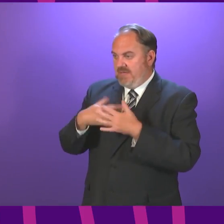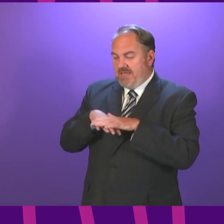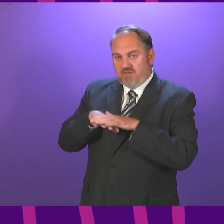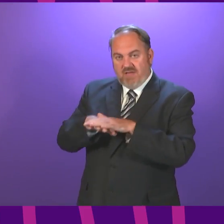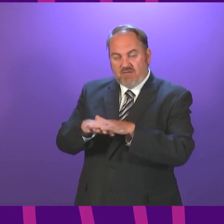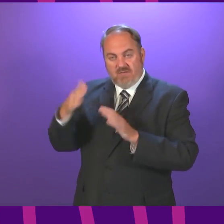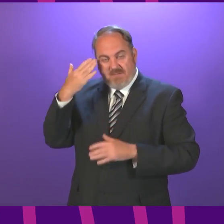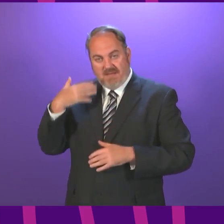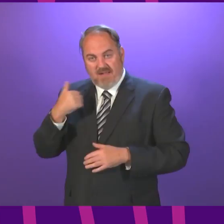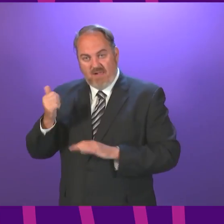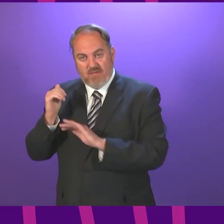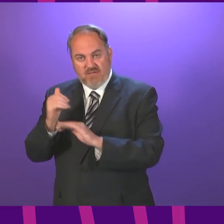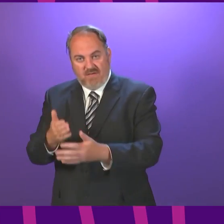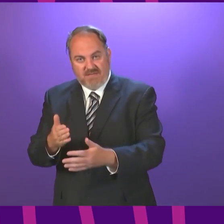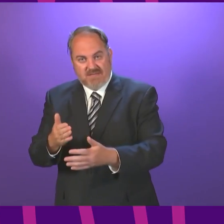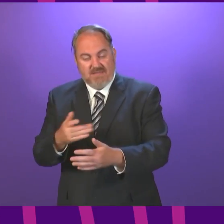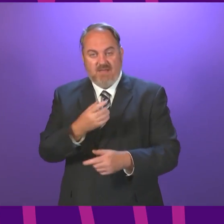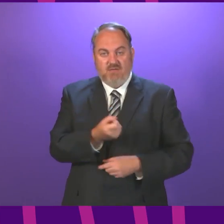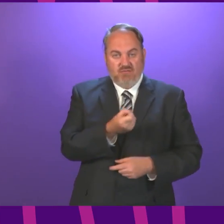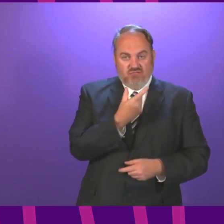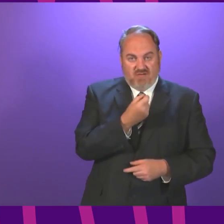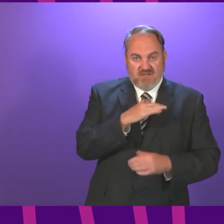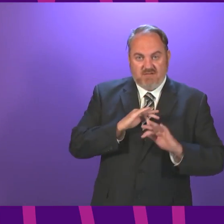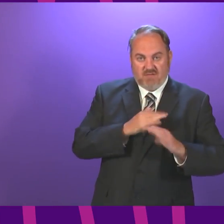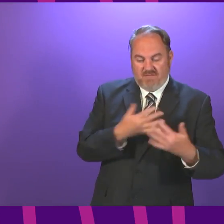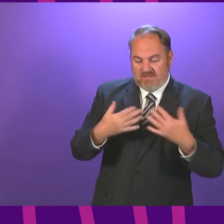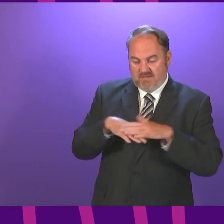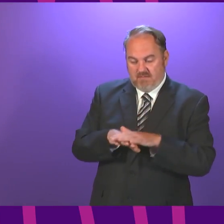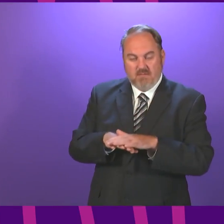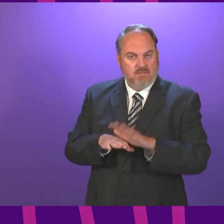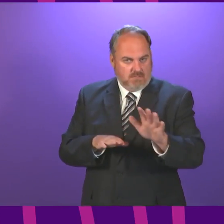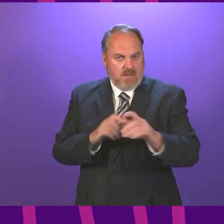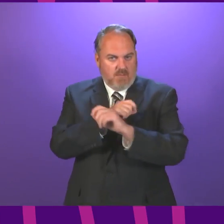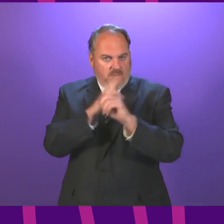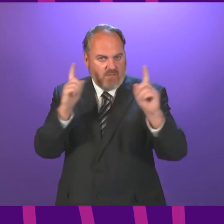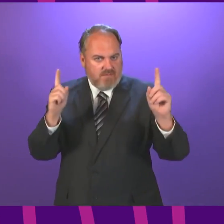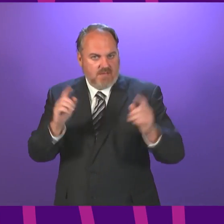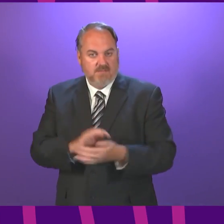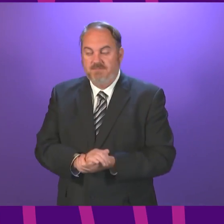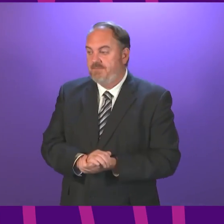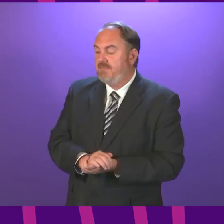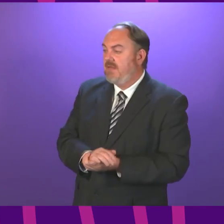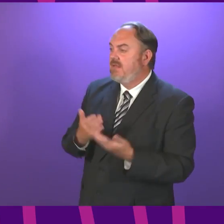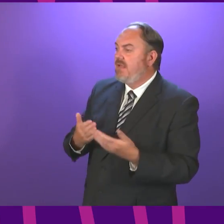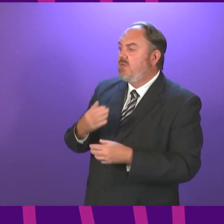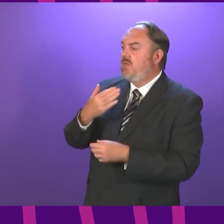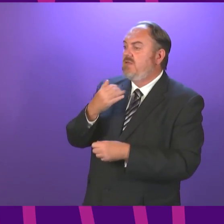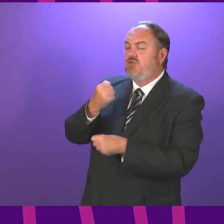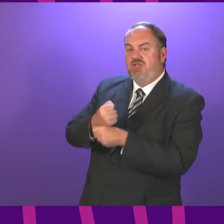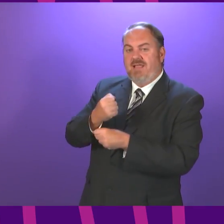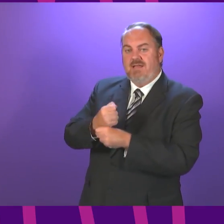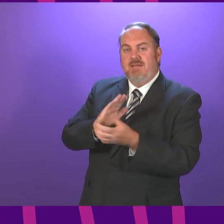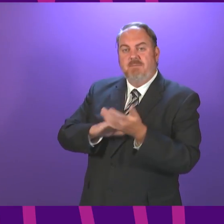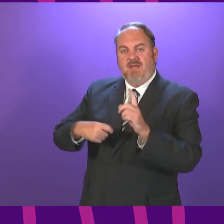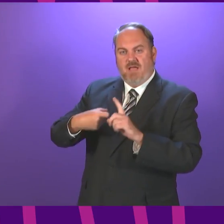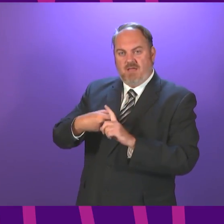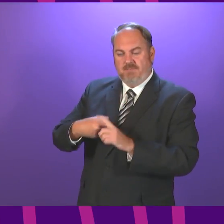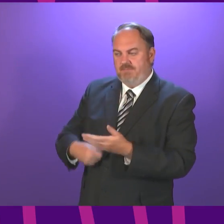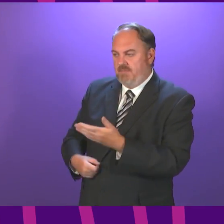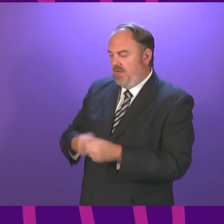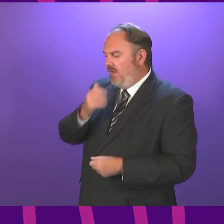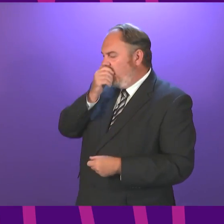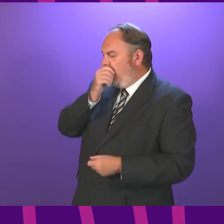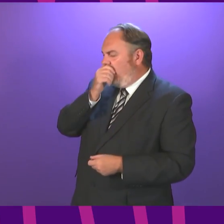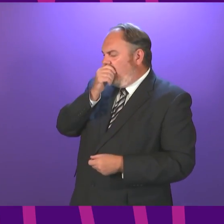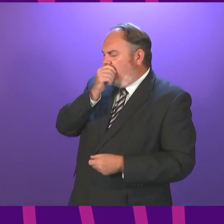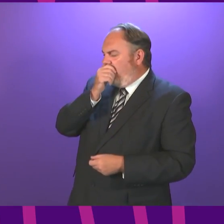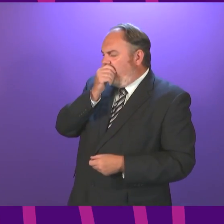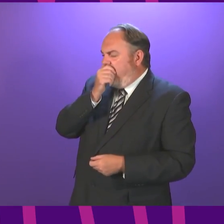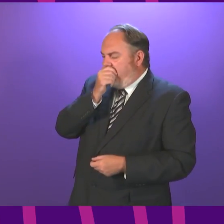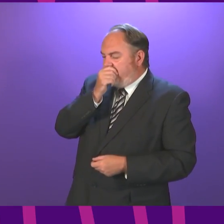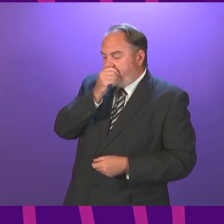health services is not lost on me.